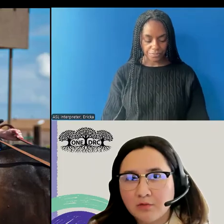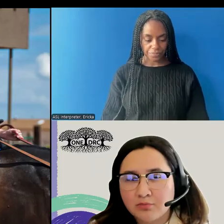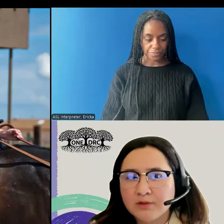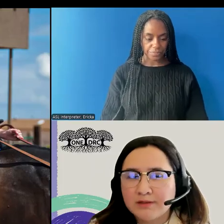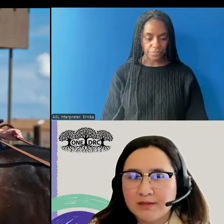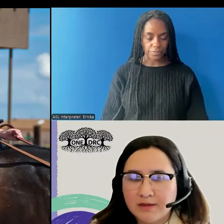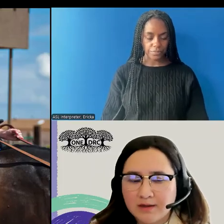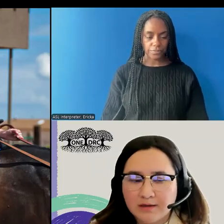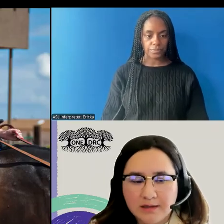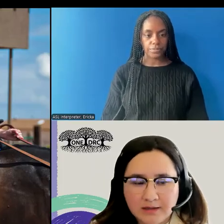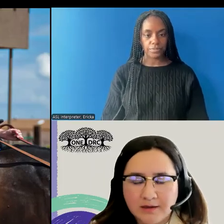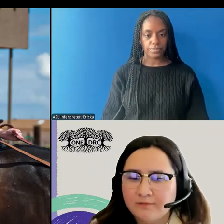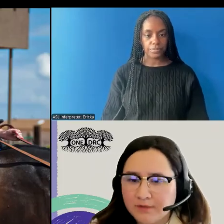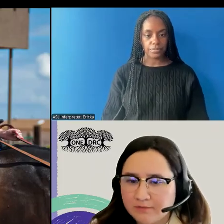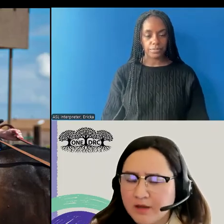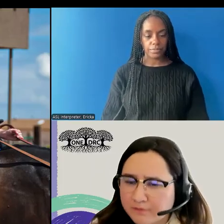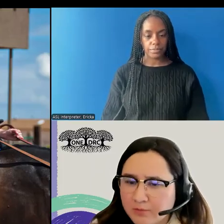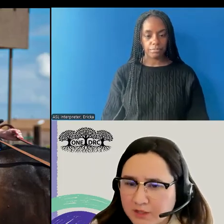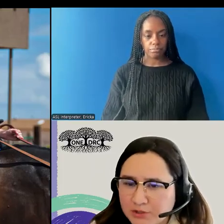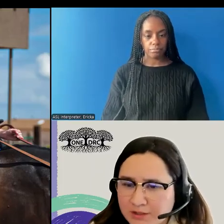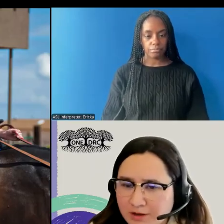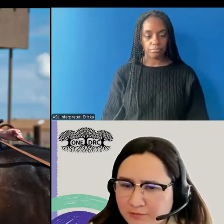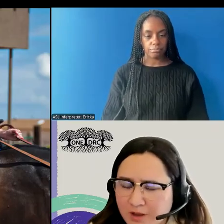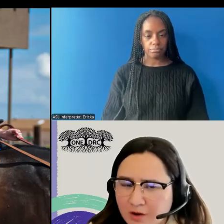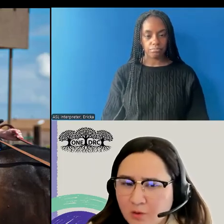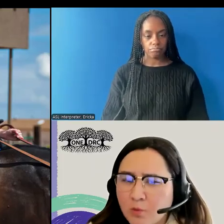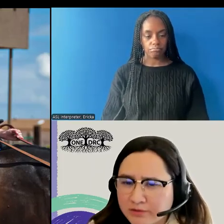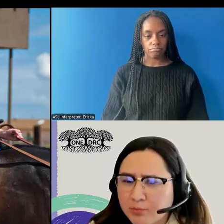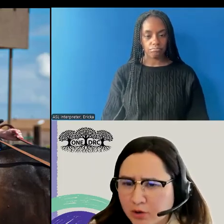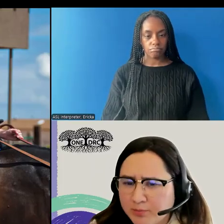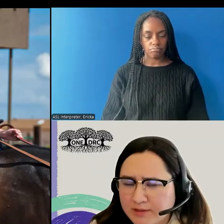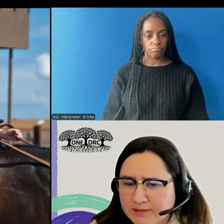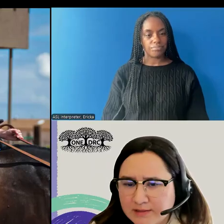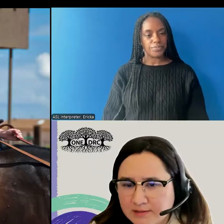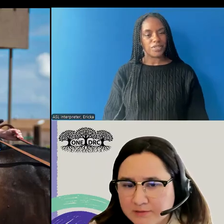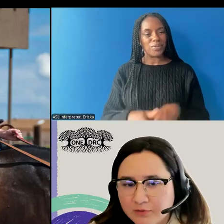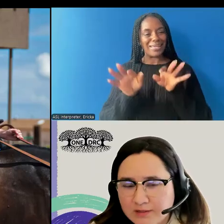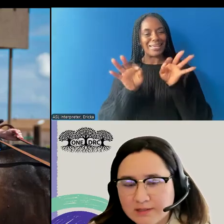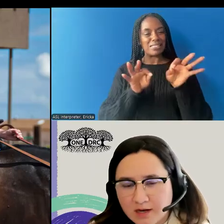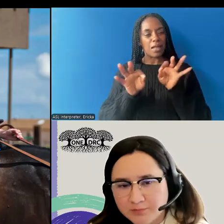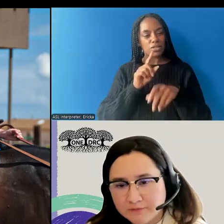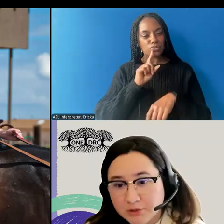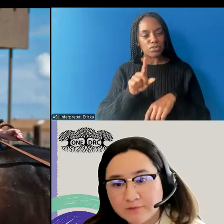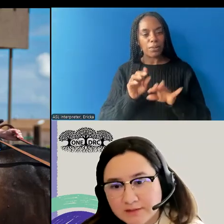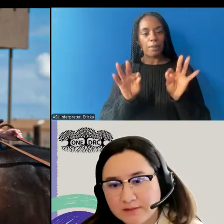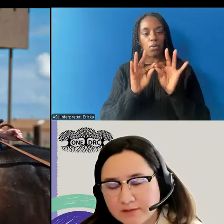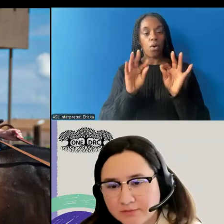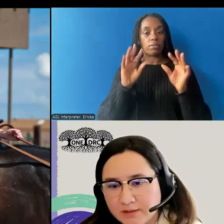really, key information of what the purpose is for these types of services. Right.